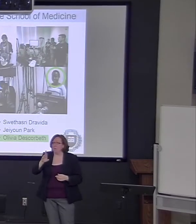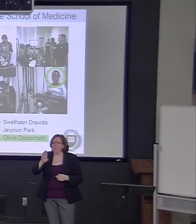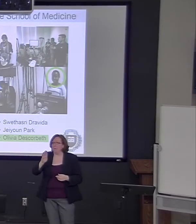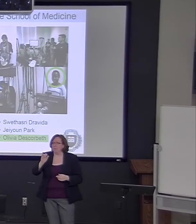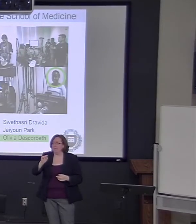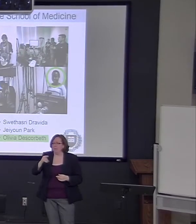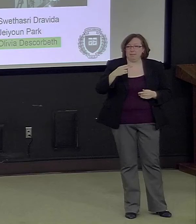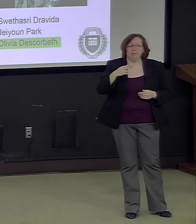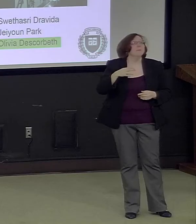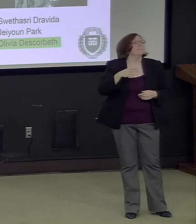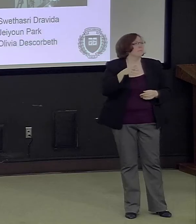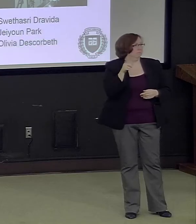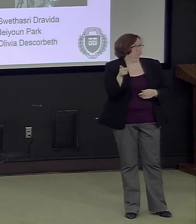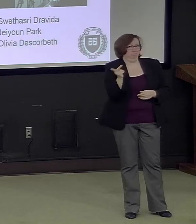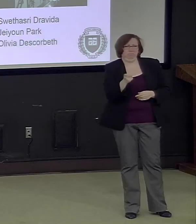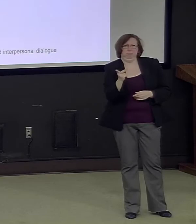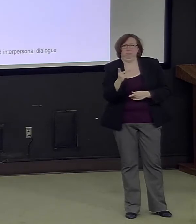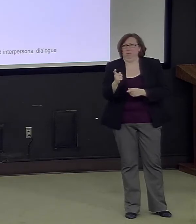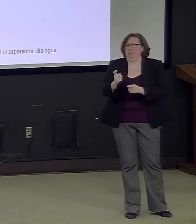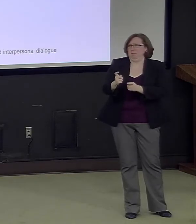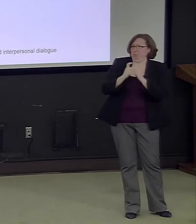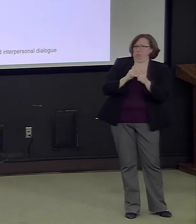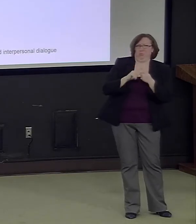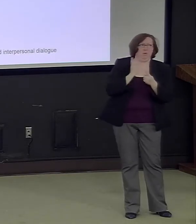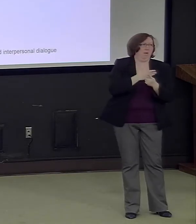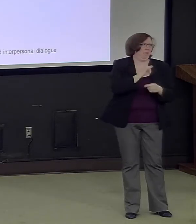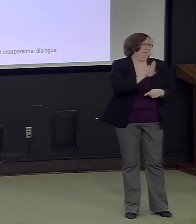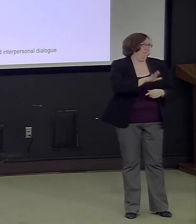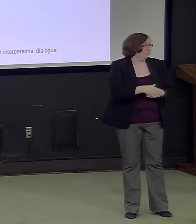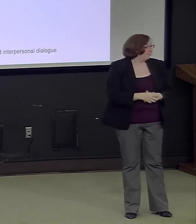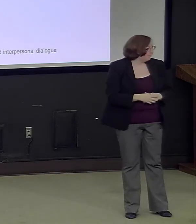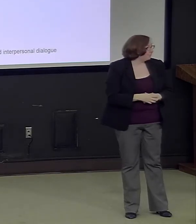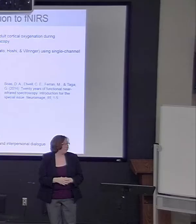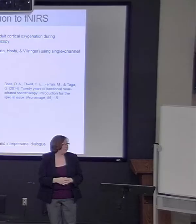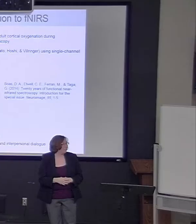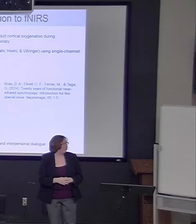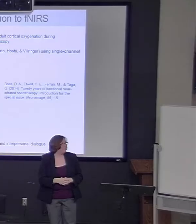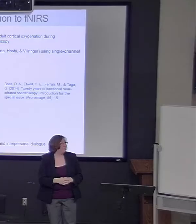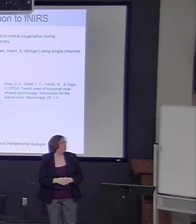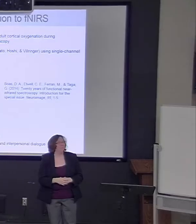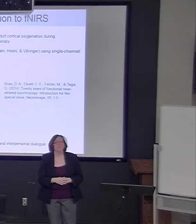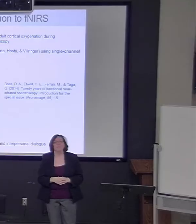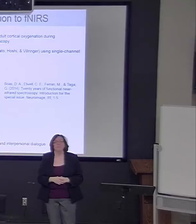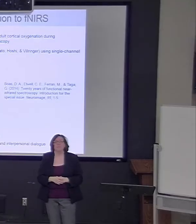to the work that I'm gonna tell you about today. So brief introduction to NIRS,